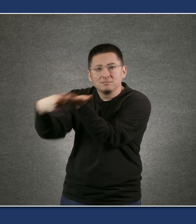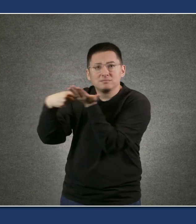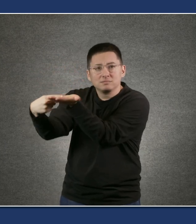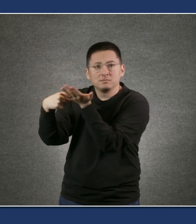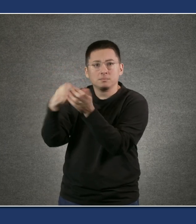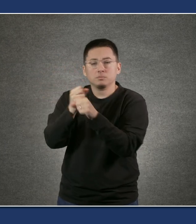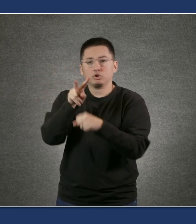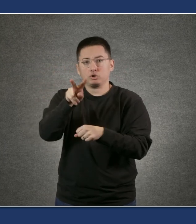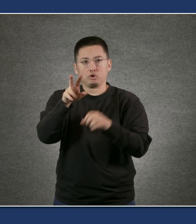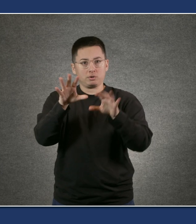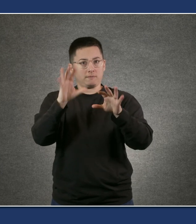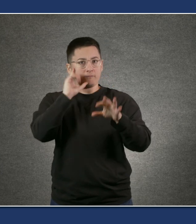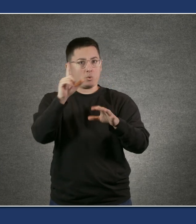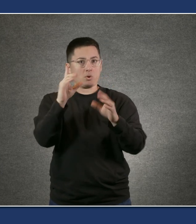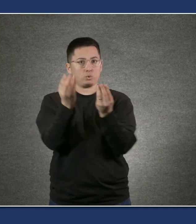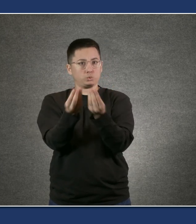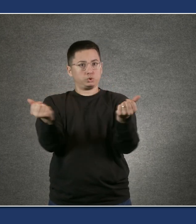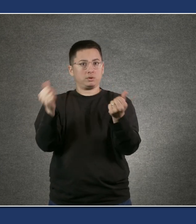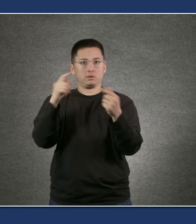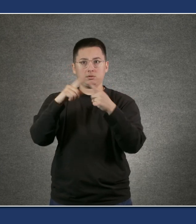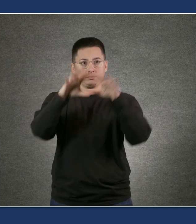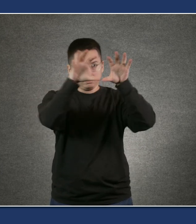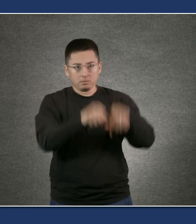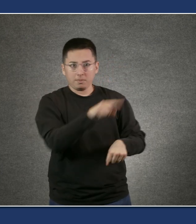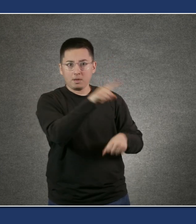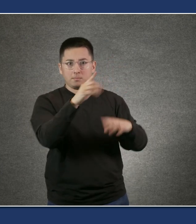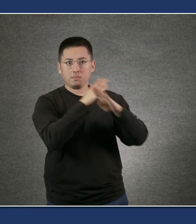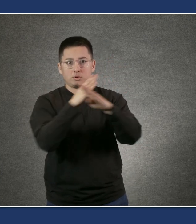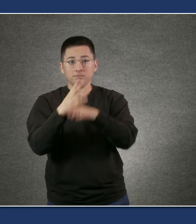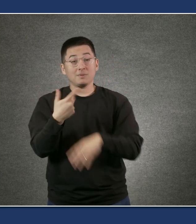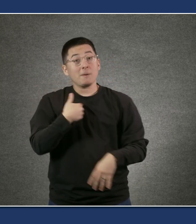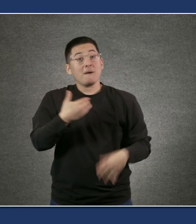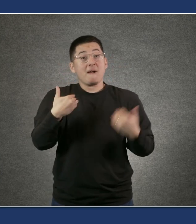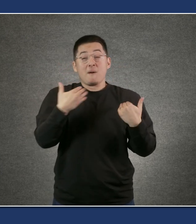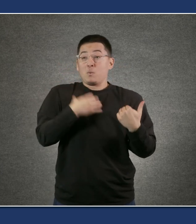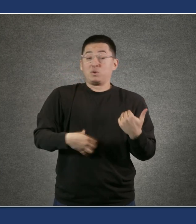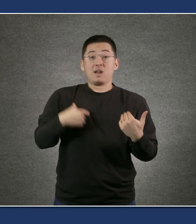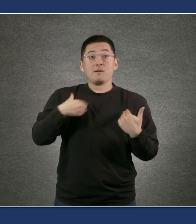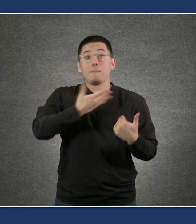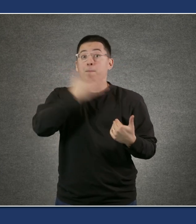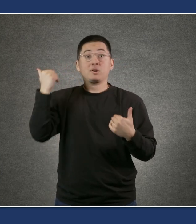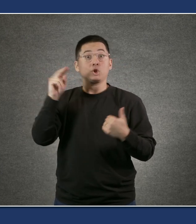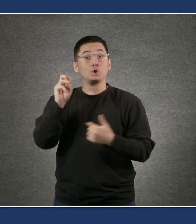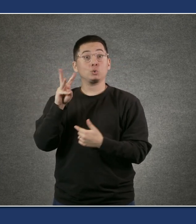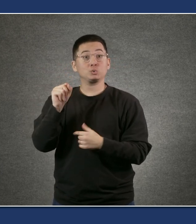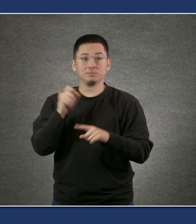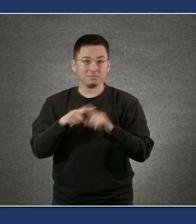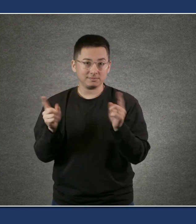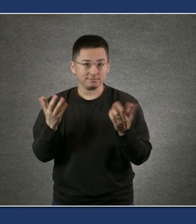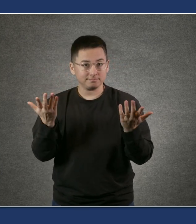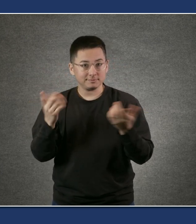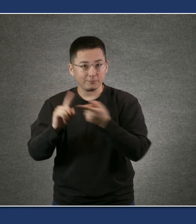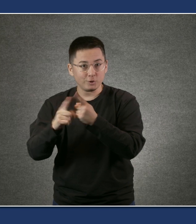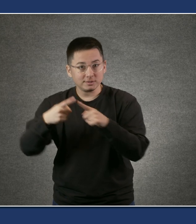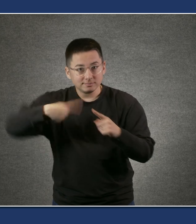but this is where things presently stand in this regard. So we need to regroup and rethink our strategy on this one.